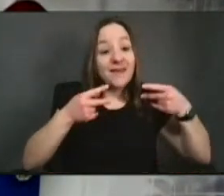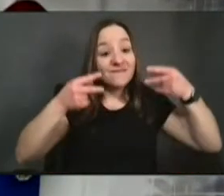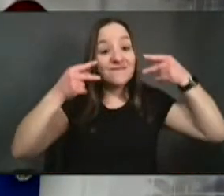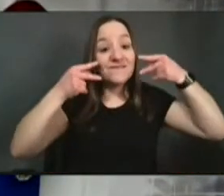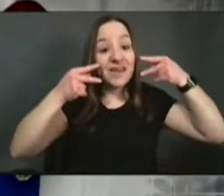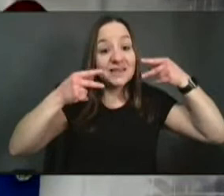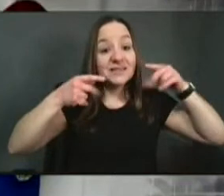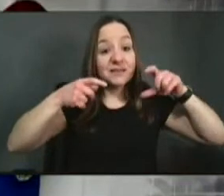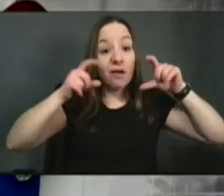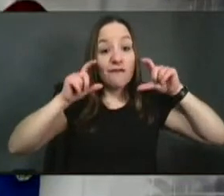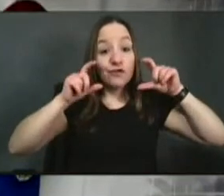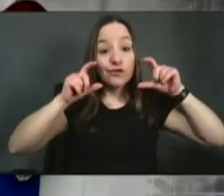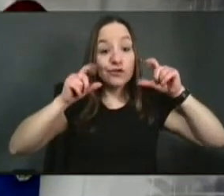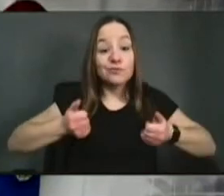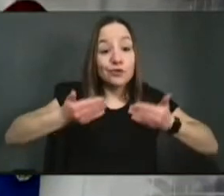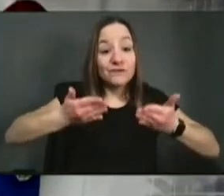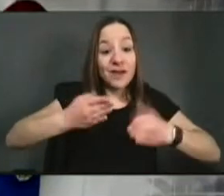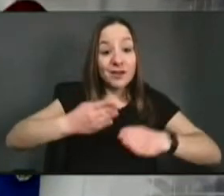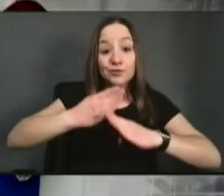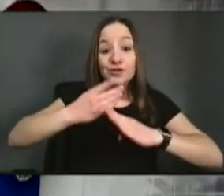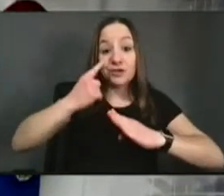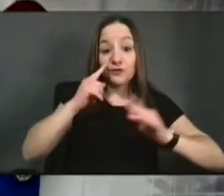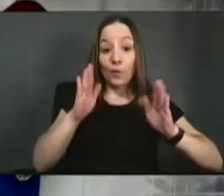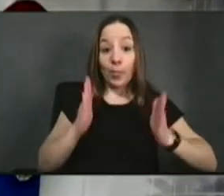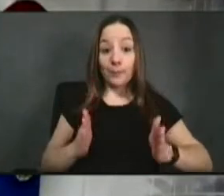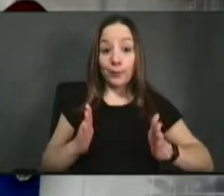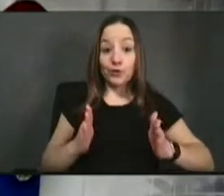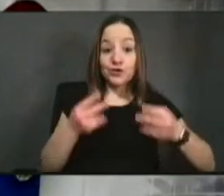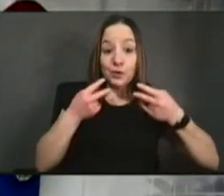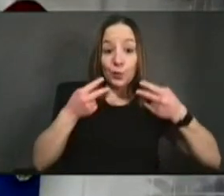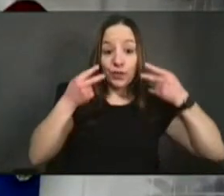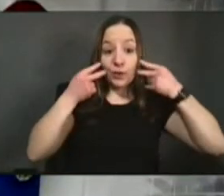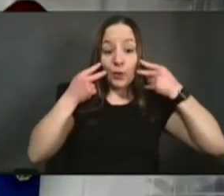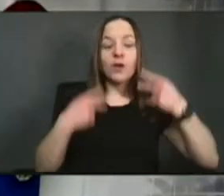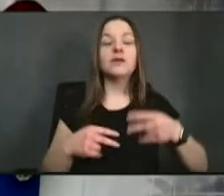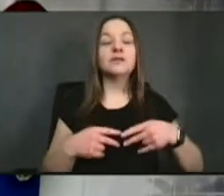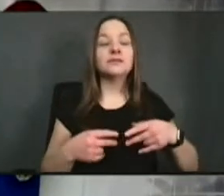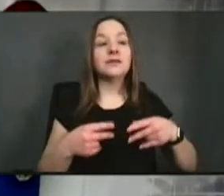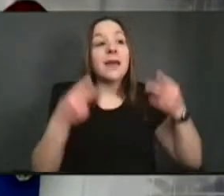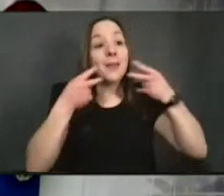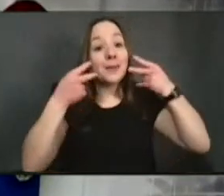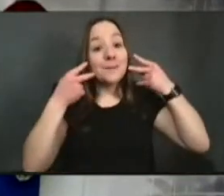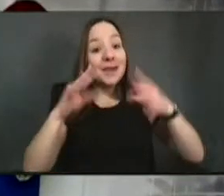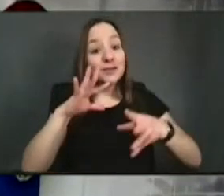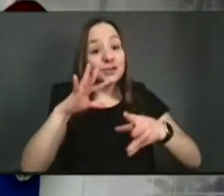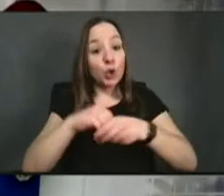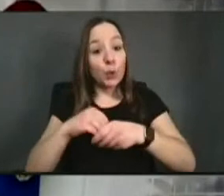environment, so that face covering provides protection. Um